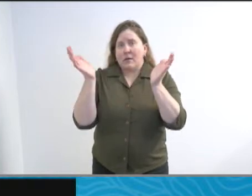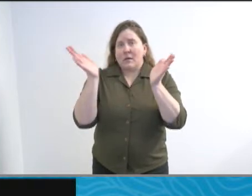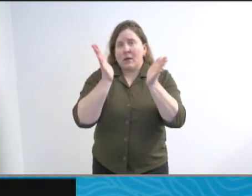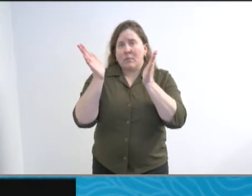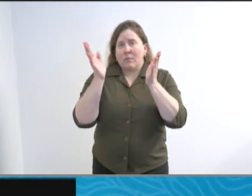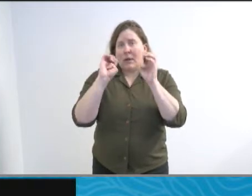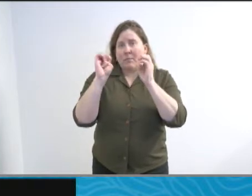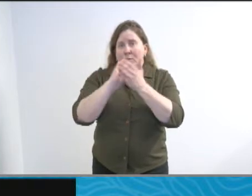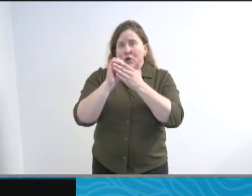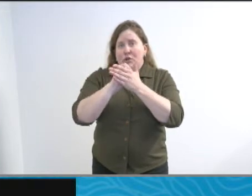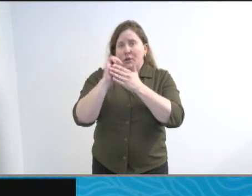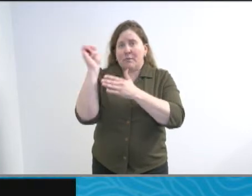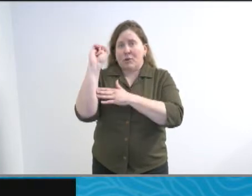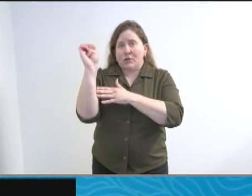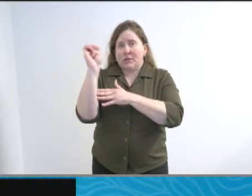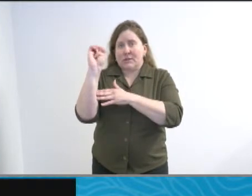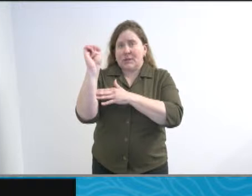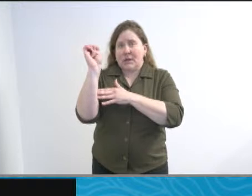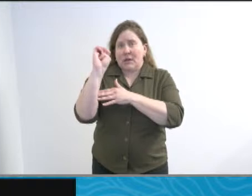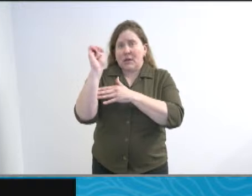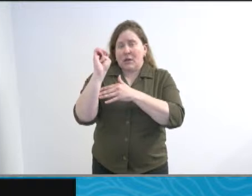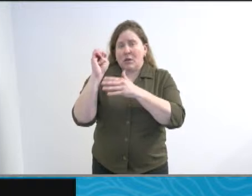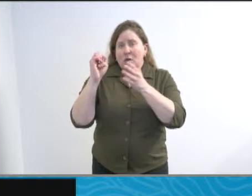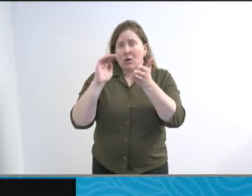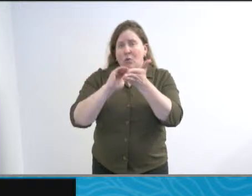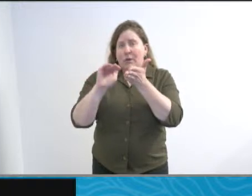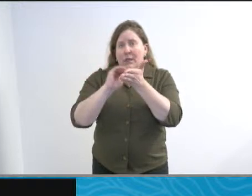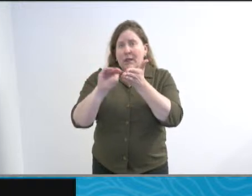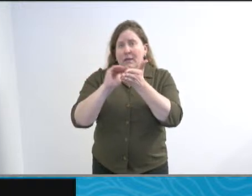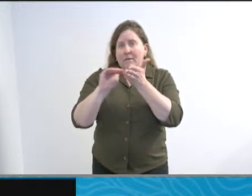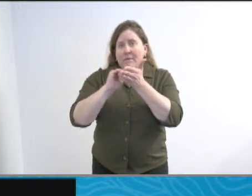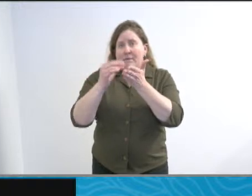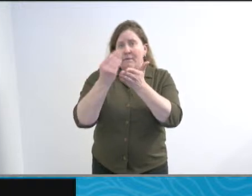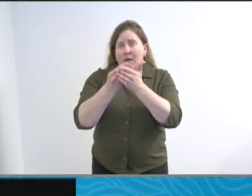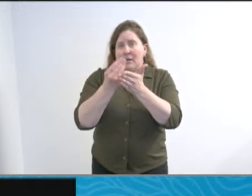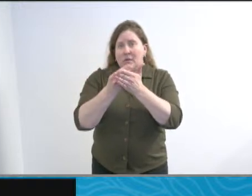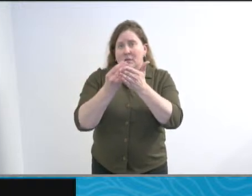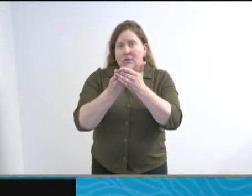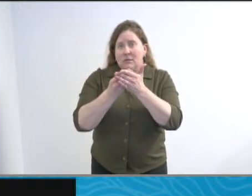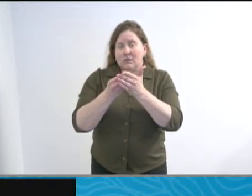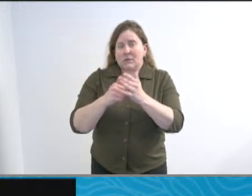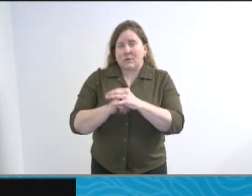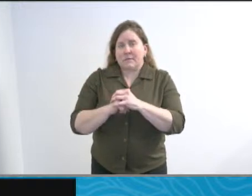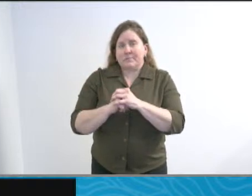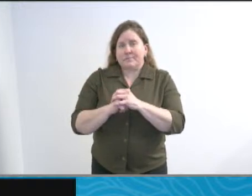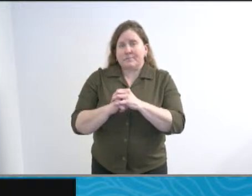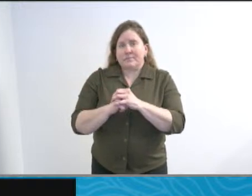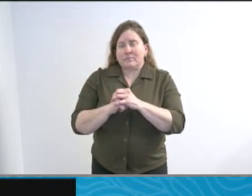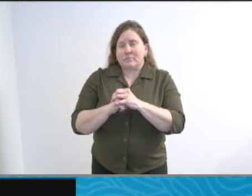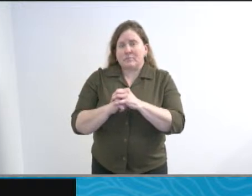and you've got Title three to support. What I'm gonna be sharing with you. We talked last year,